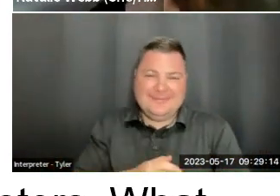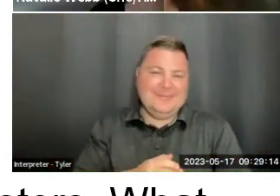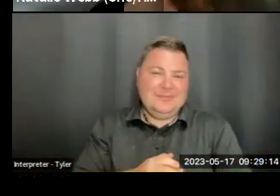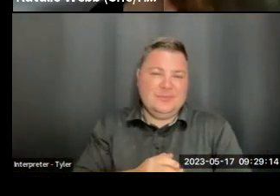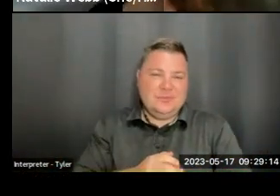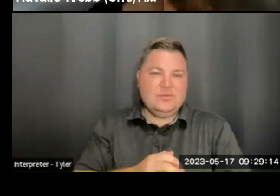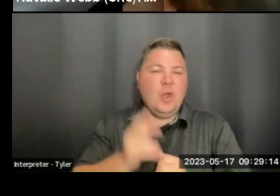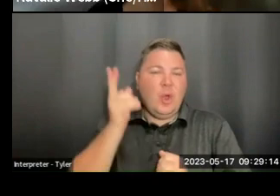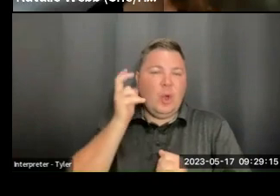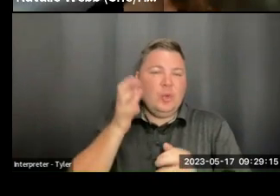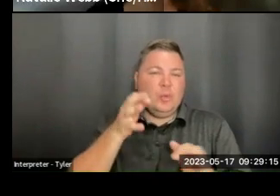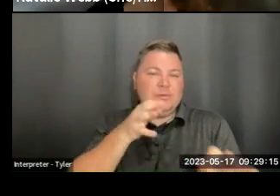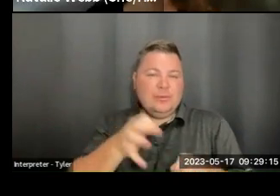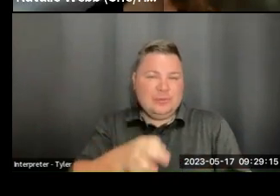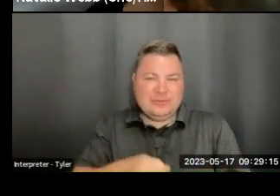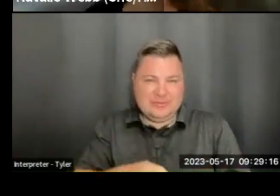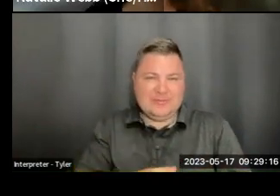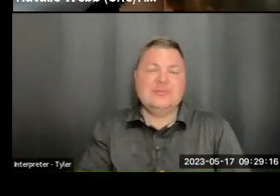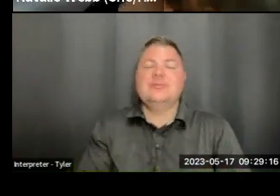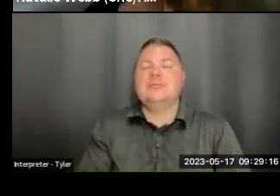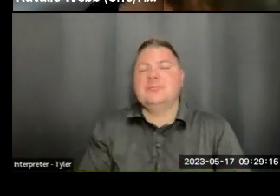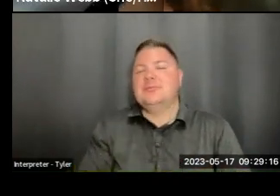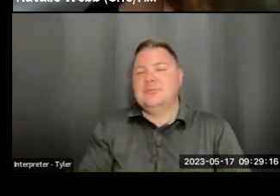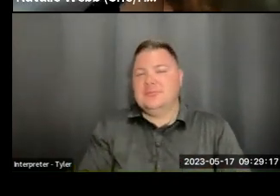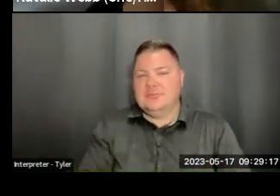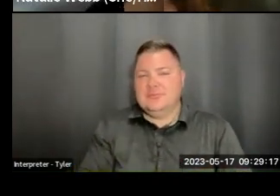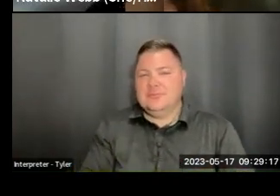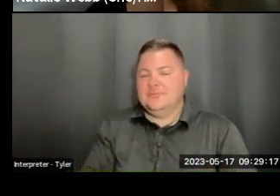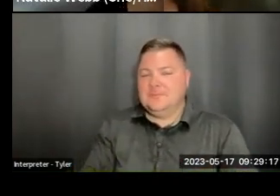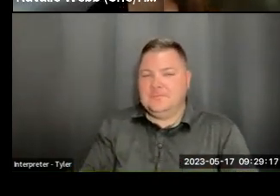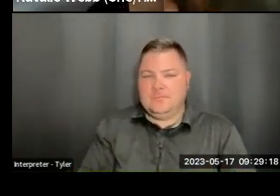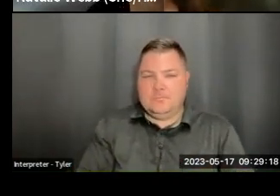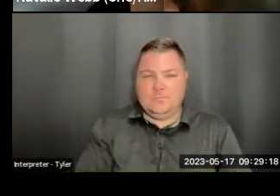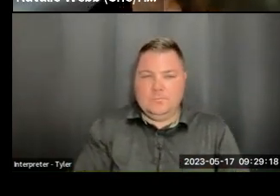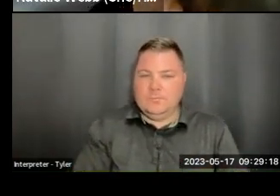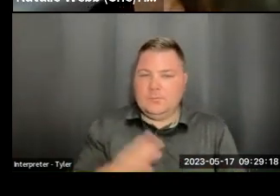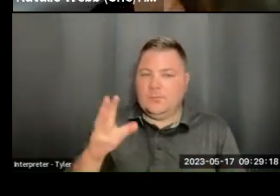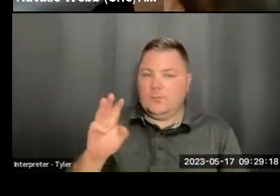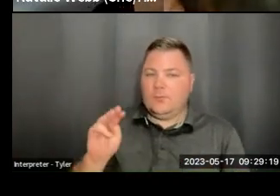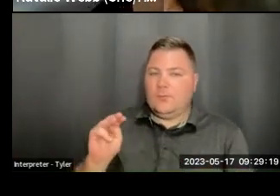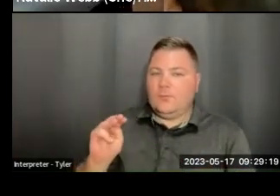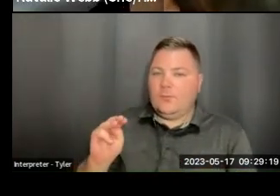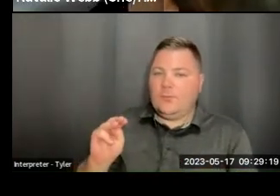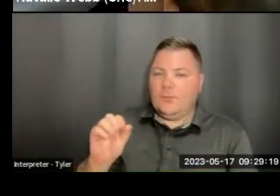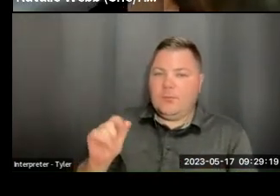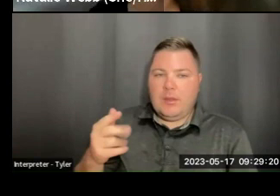Magan Harms. She will be presenting today on audio